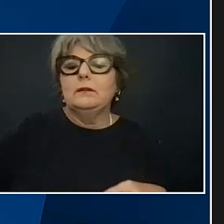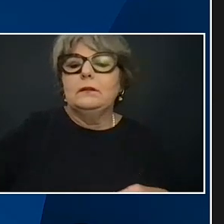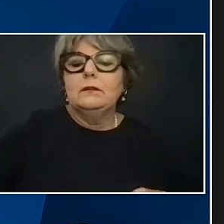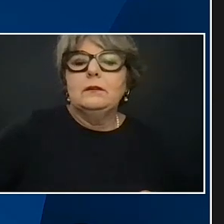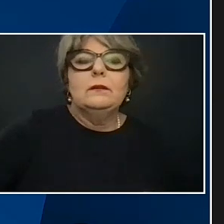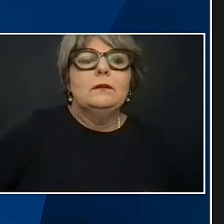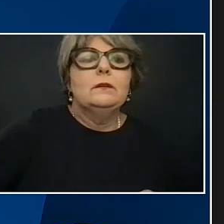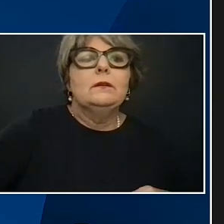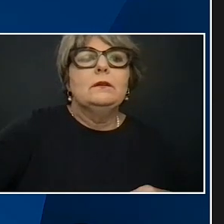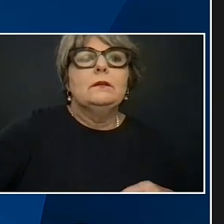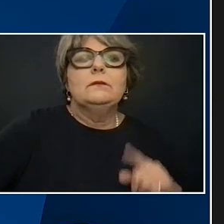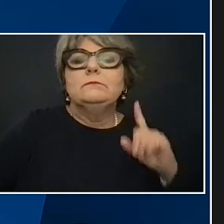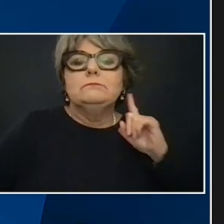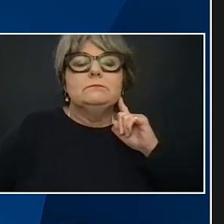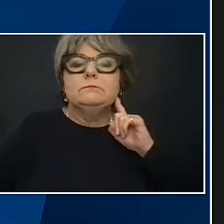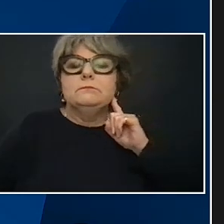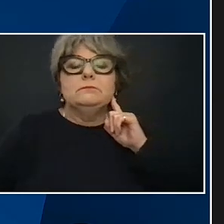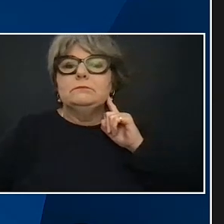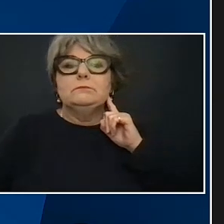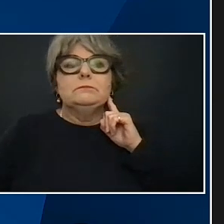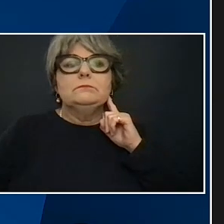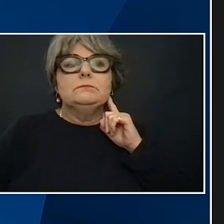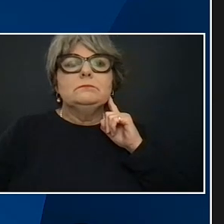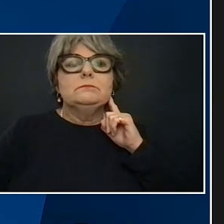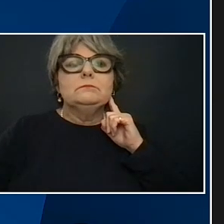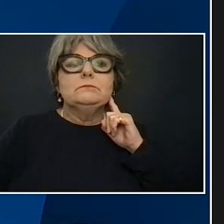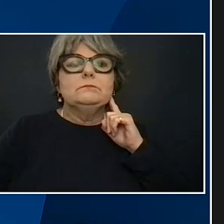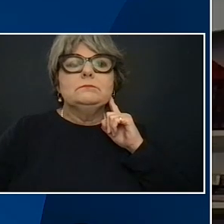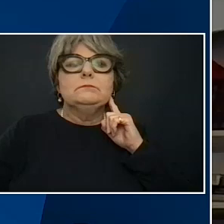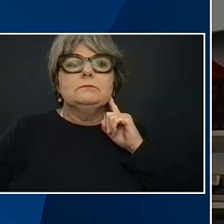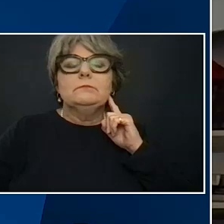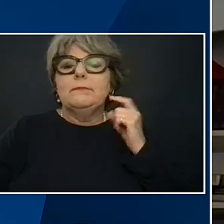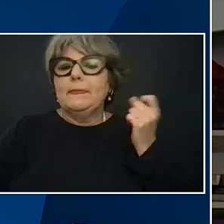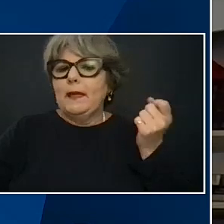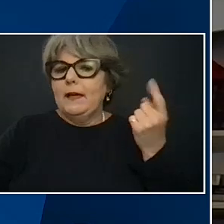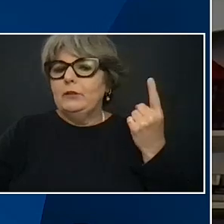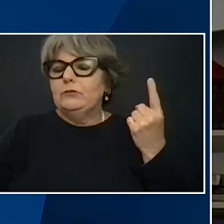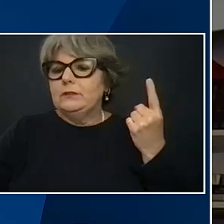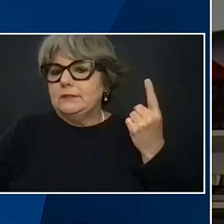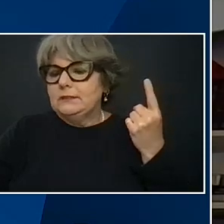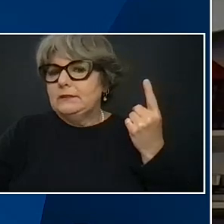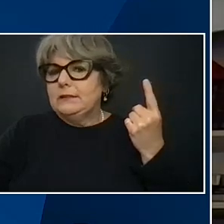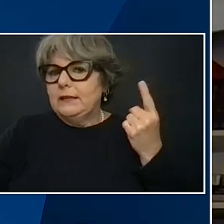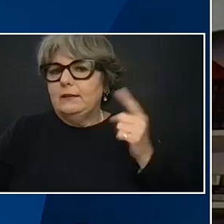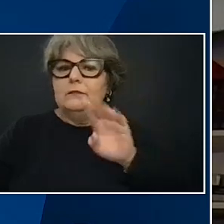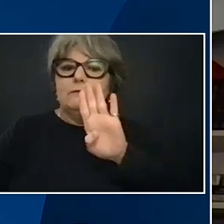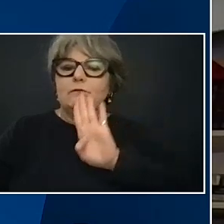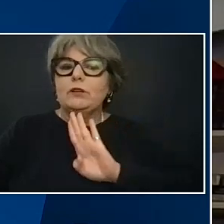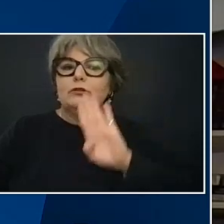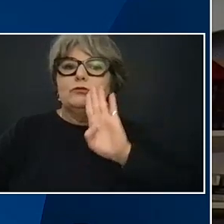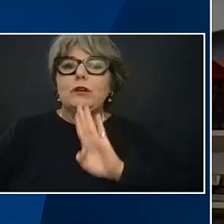maybe when we come back. But I do want to say, and I understand the frustration that comes with all this material, you know, in